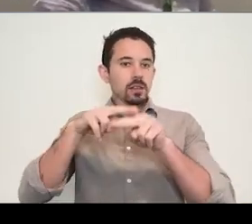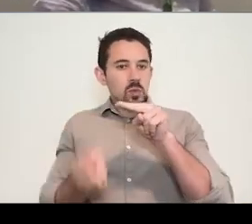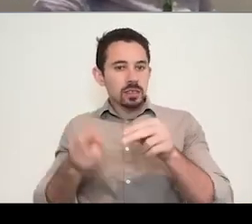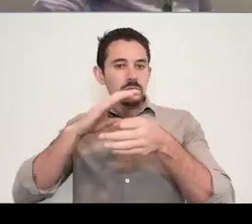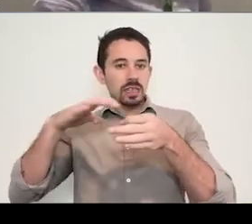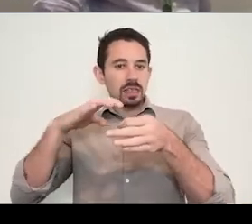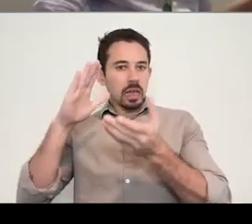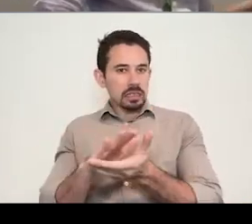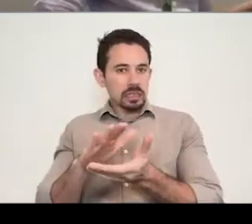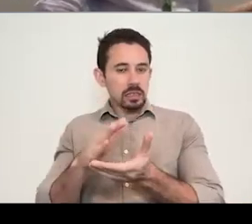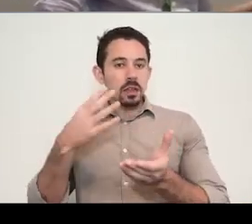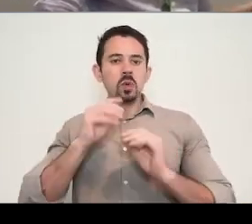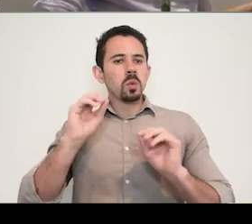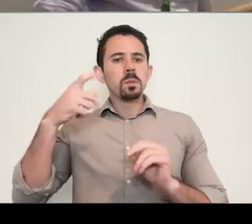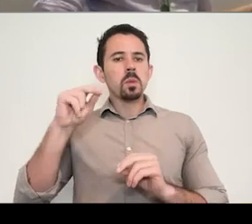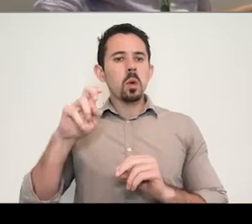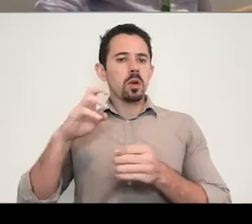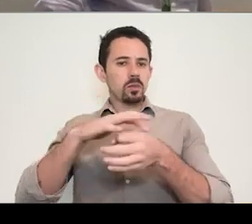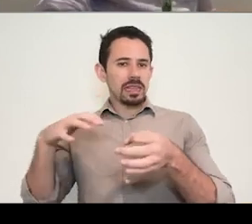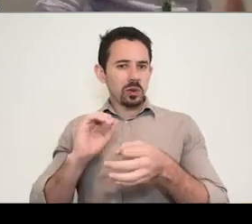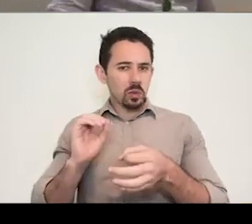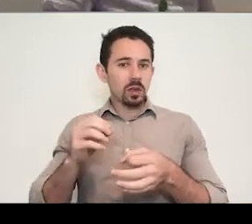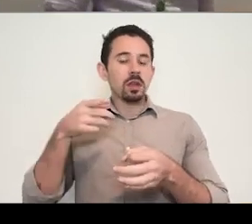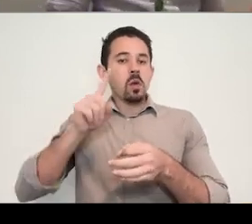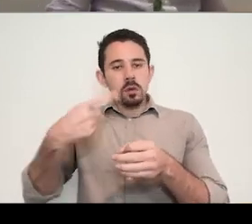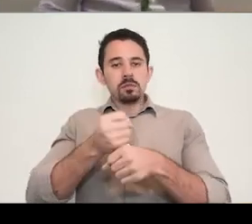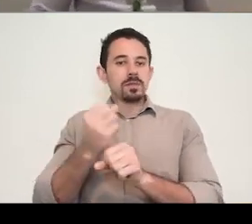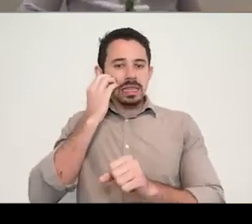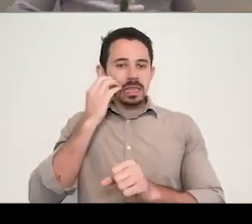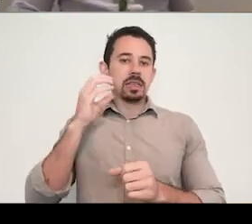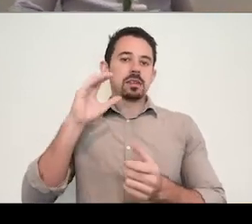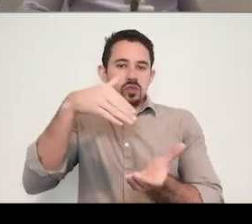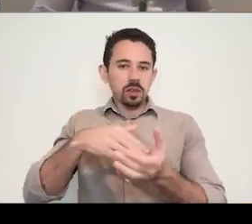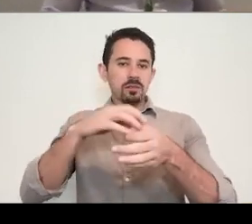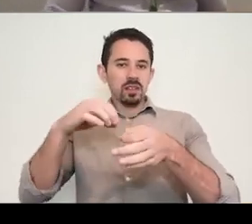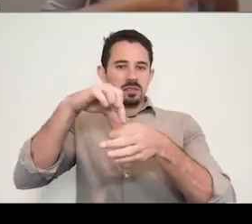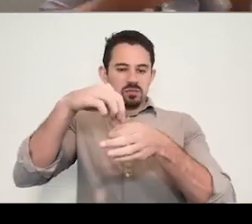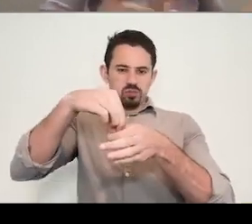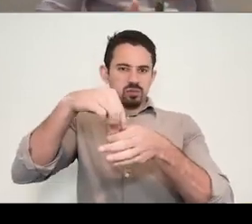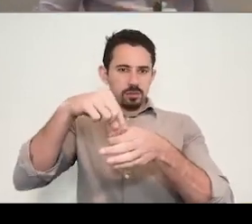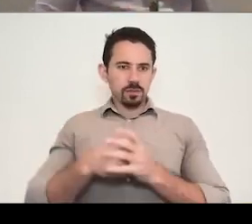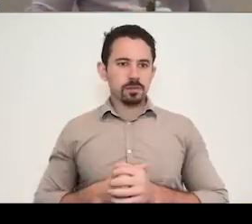it has a thick central wrinkle. So this has really interesting implications for the forces driving